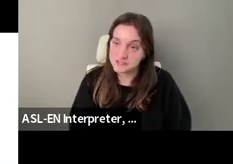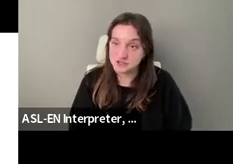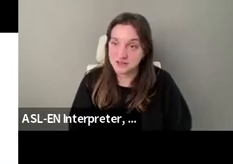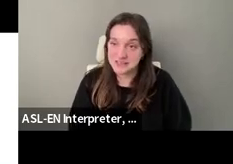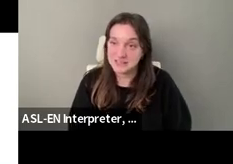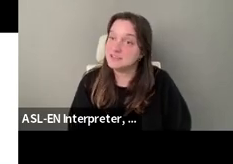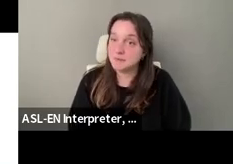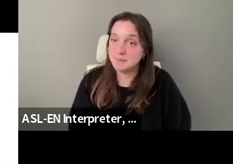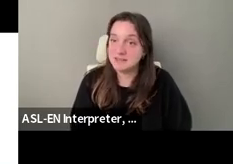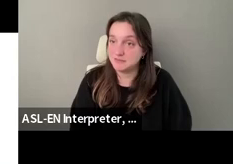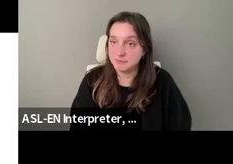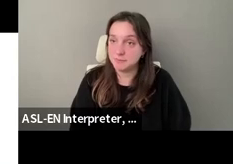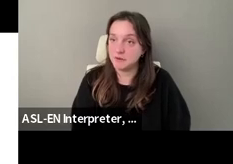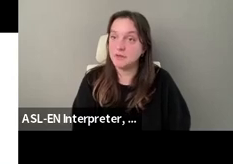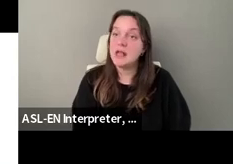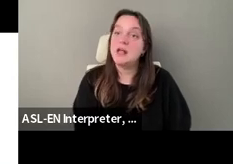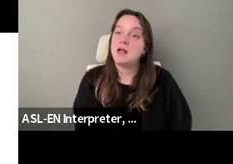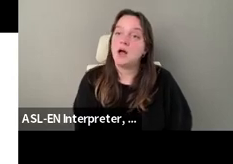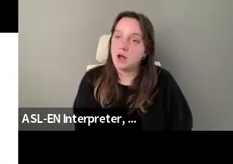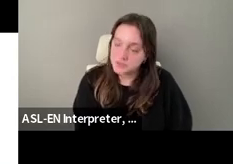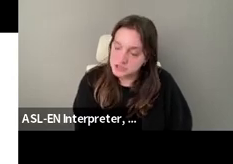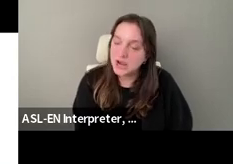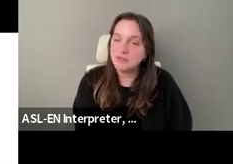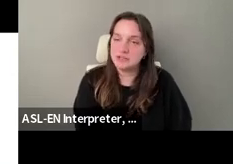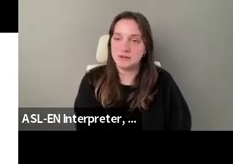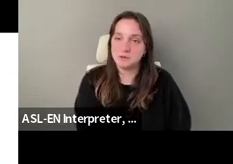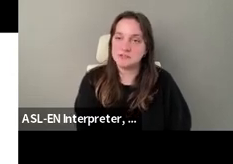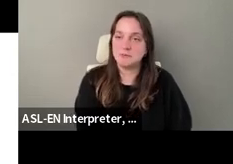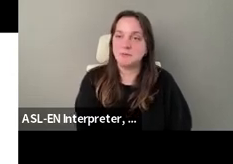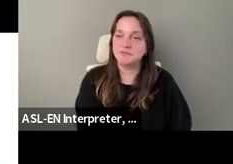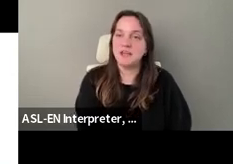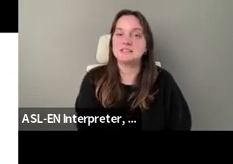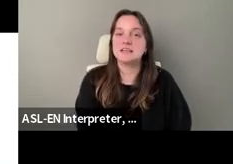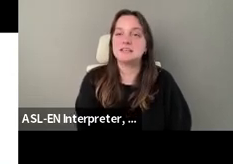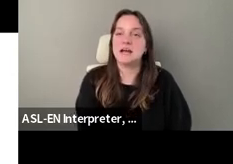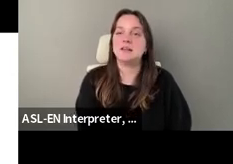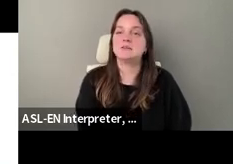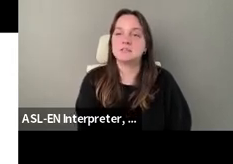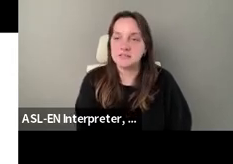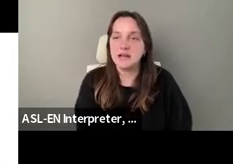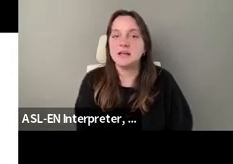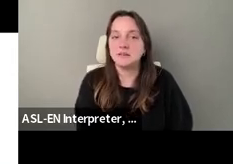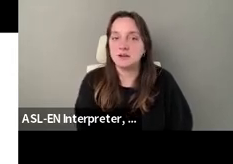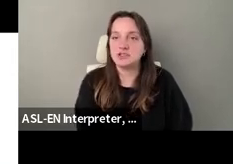The challenge that most deaf people face is that society at large is focused on the medical